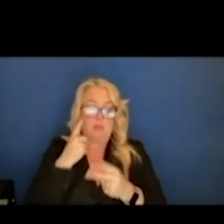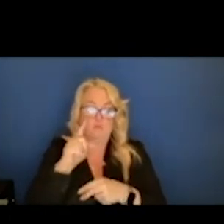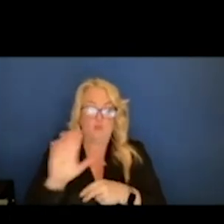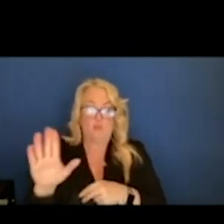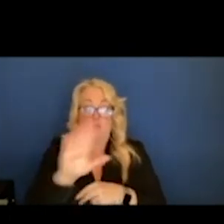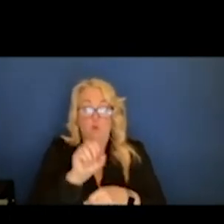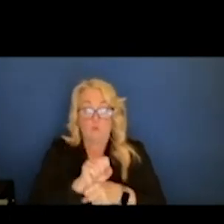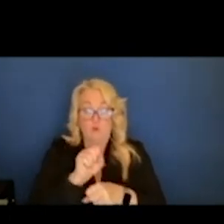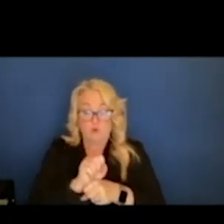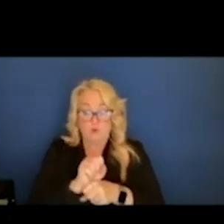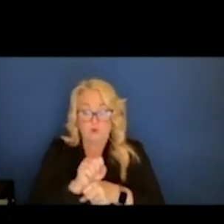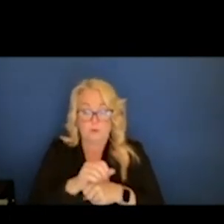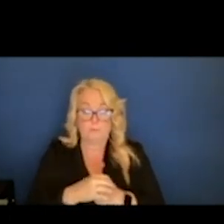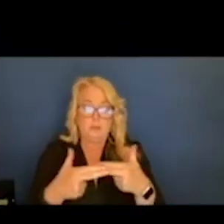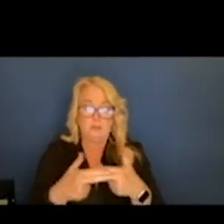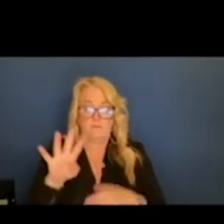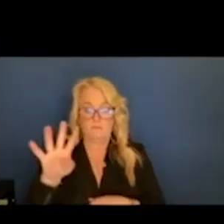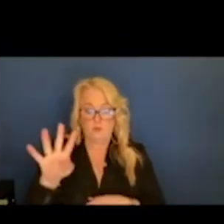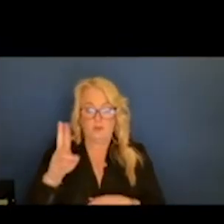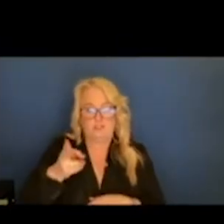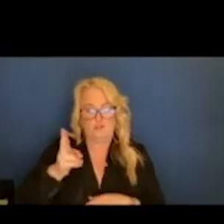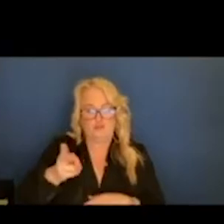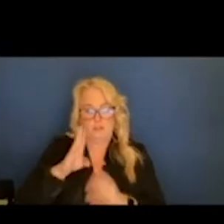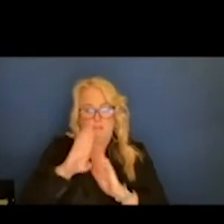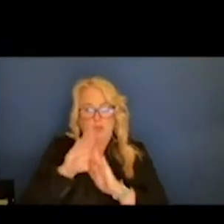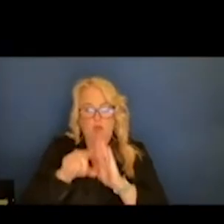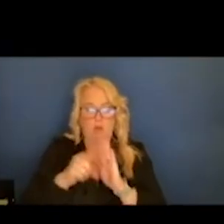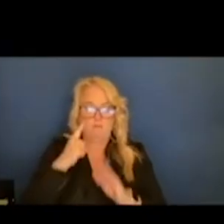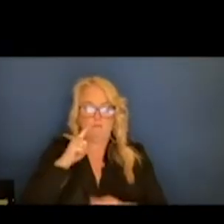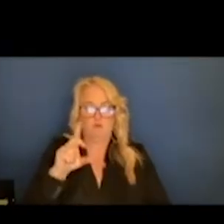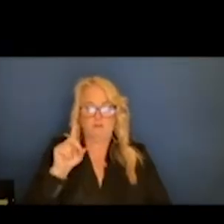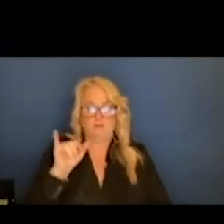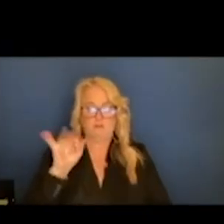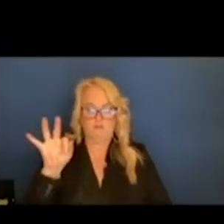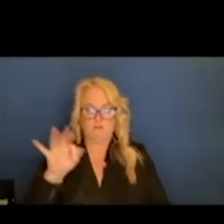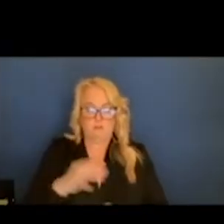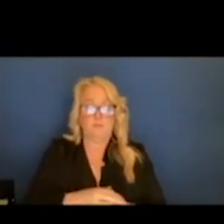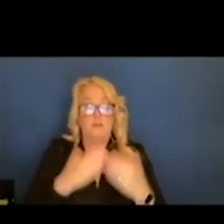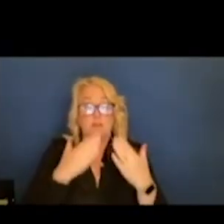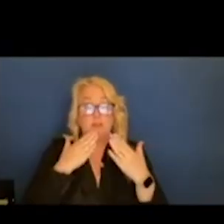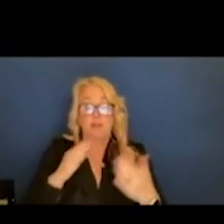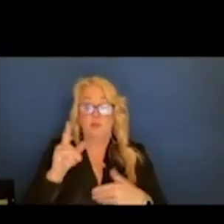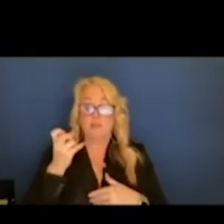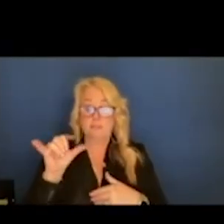[Cassandra Shoffler] Slide 4. History and Background of the DIF. Thank you,